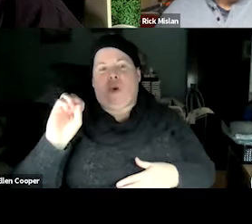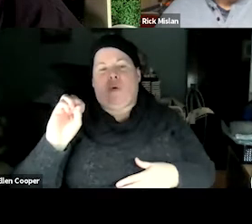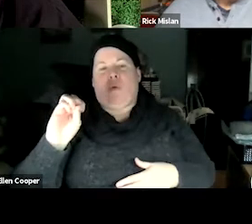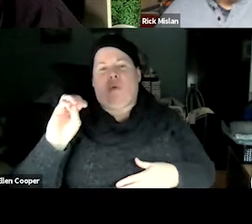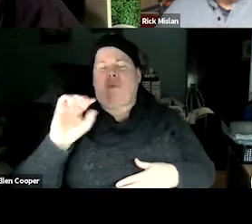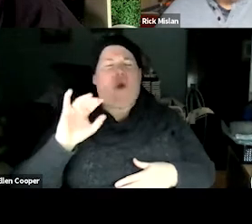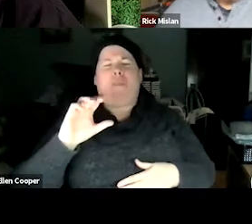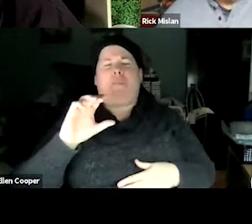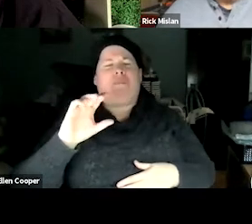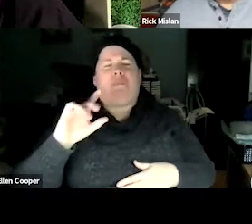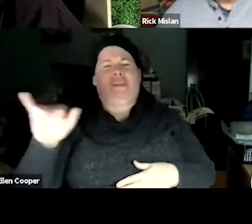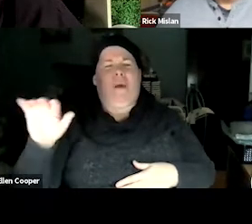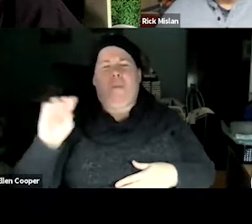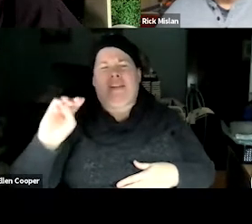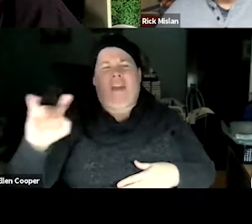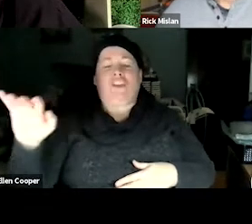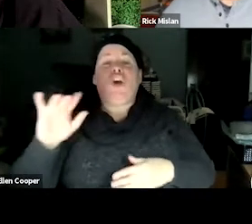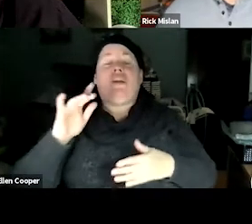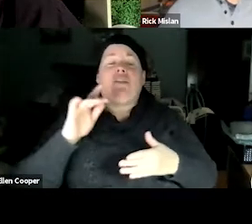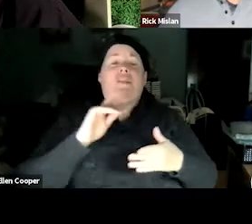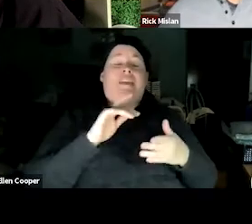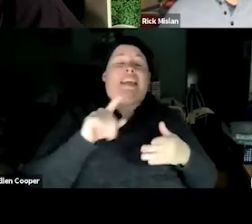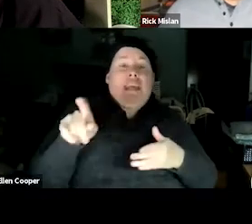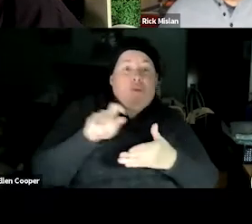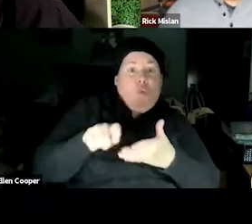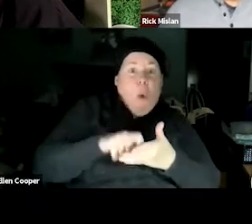who is the author of the book we actually use for this class, and at one time taught at our ID.